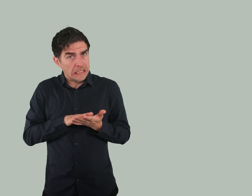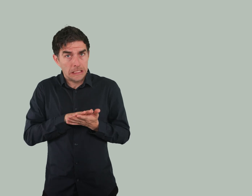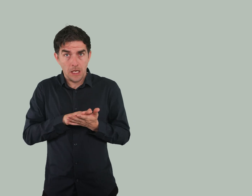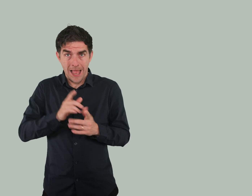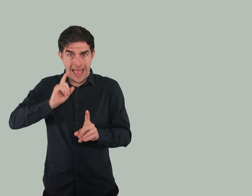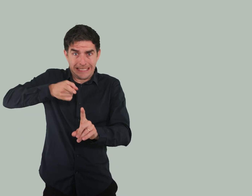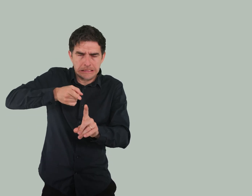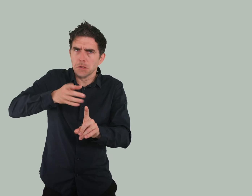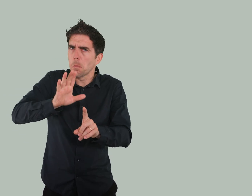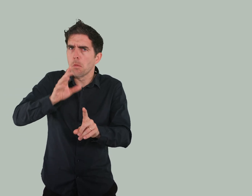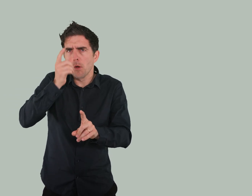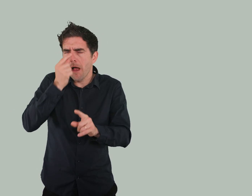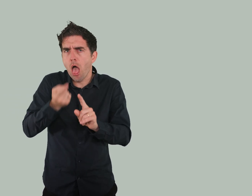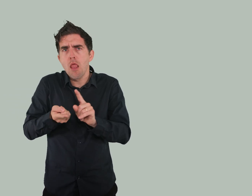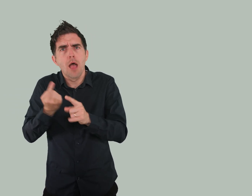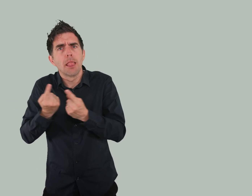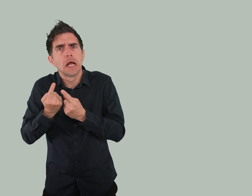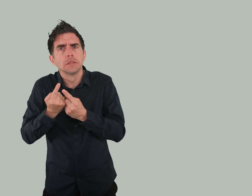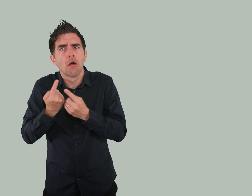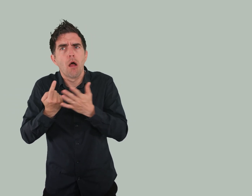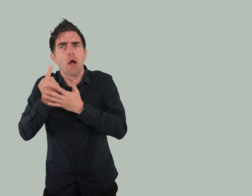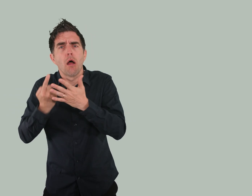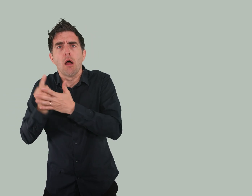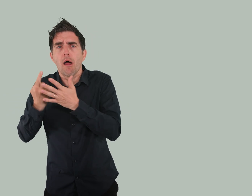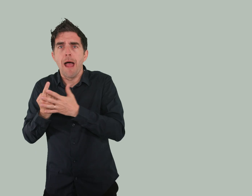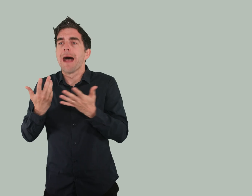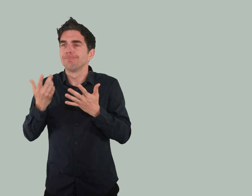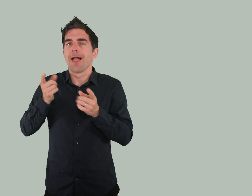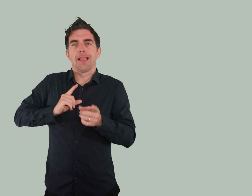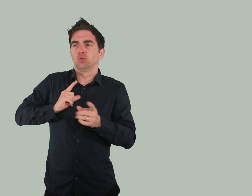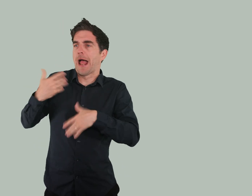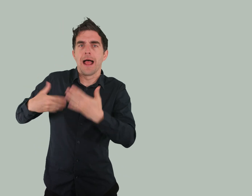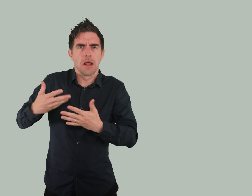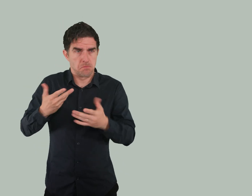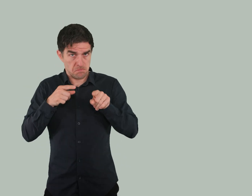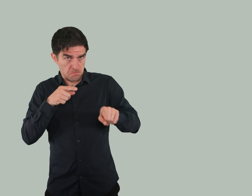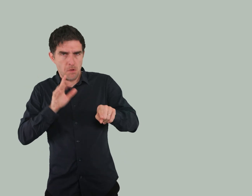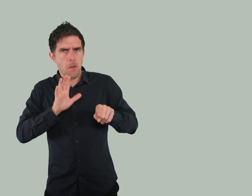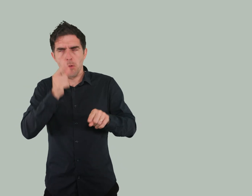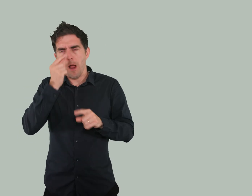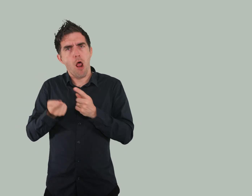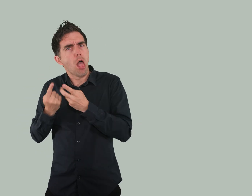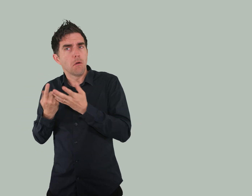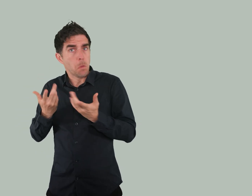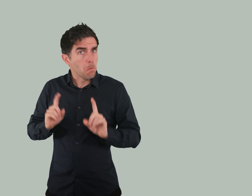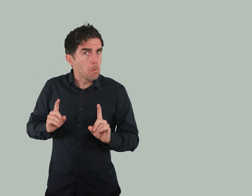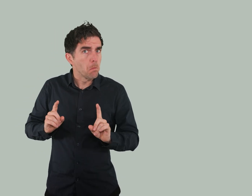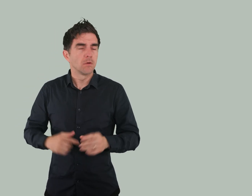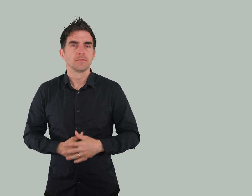That suggests other factors are also shaping what has happened.